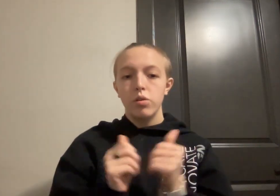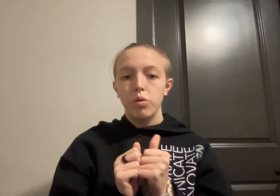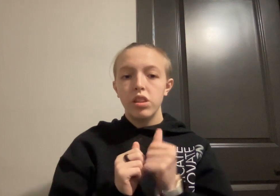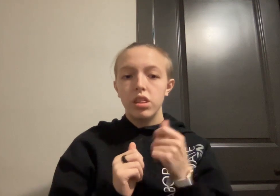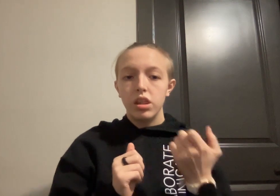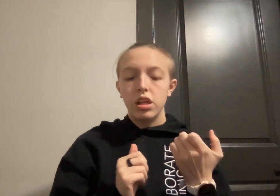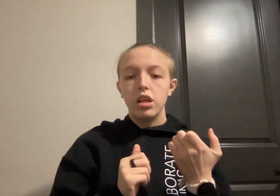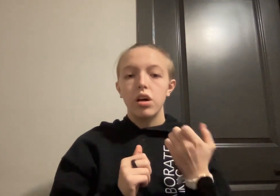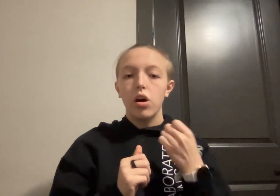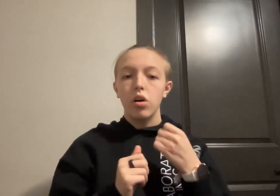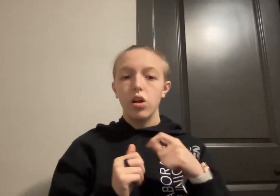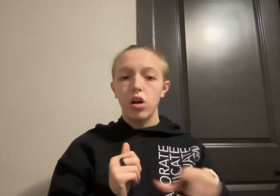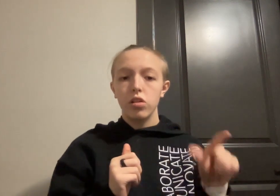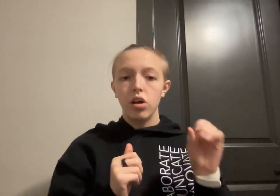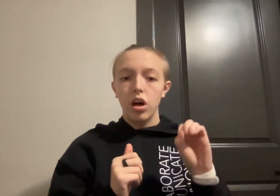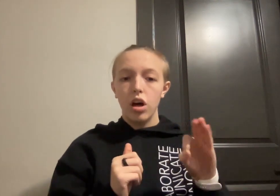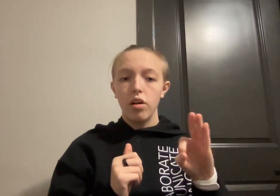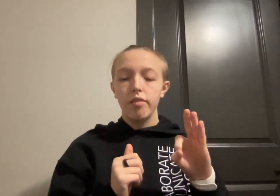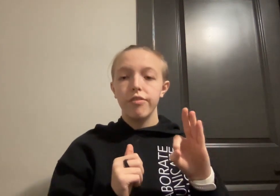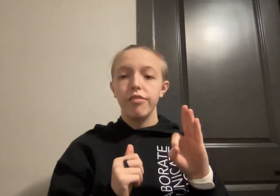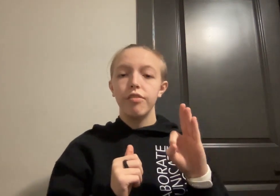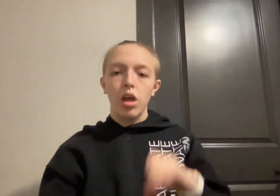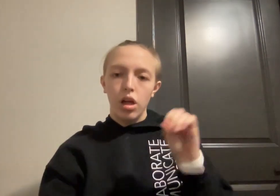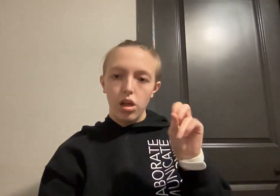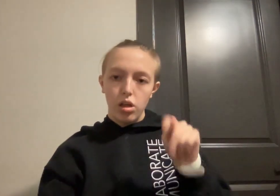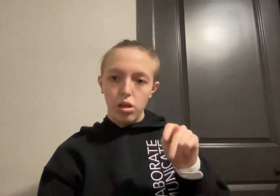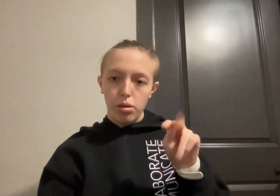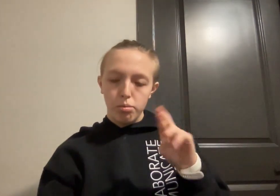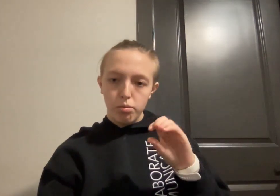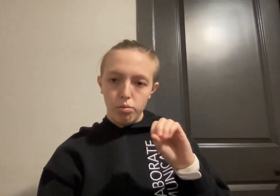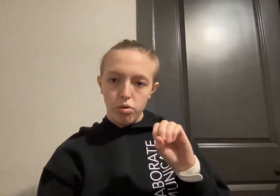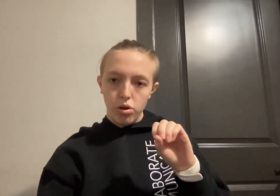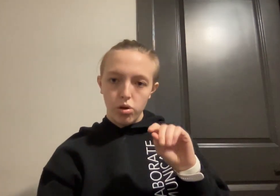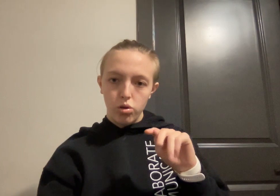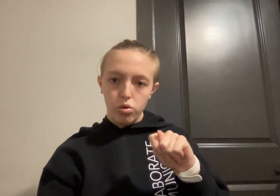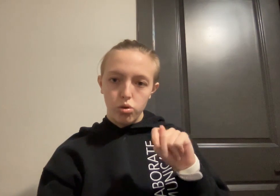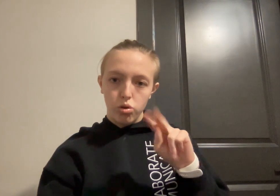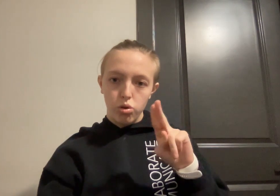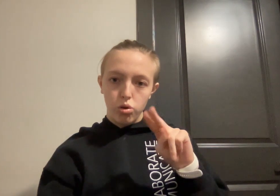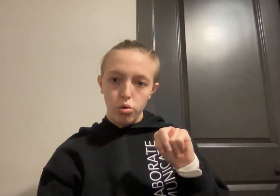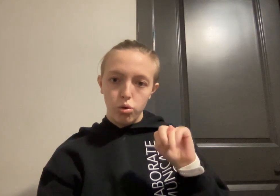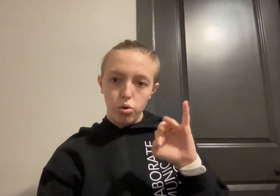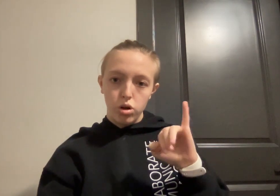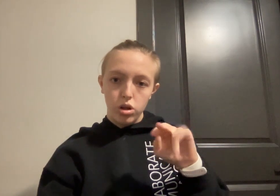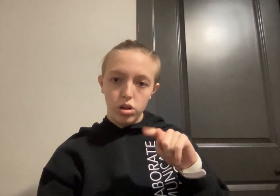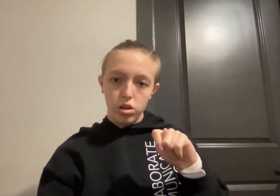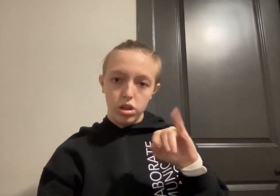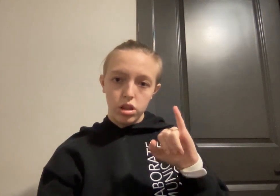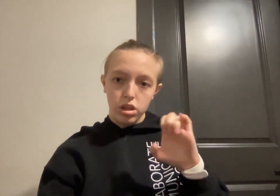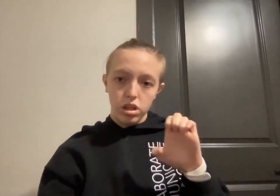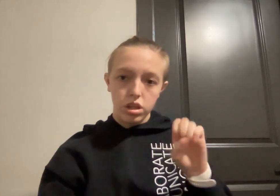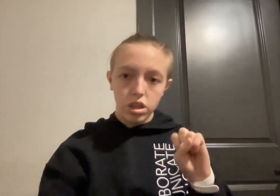with the loss of opprotunities